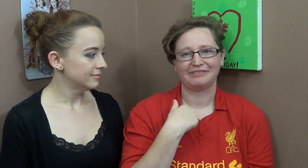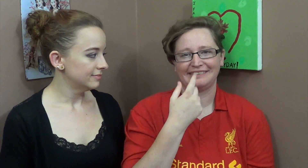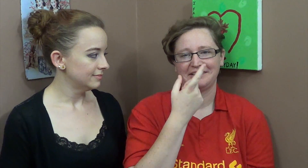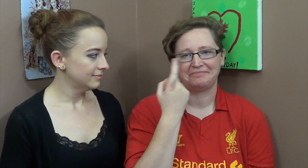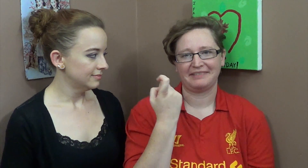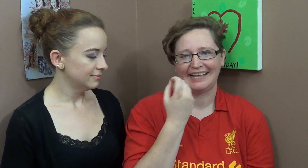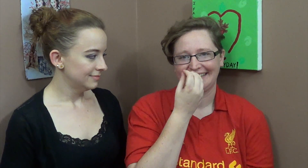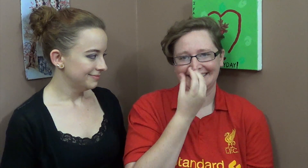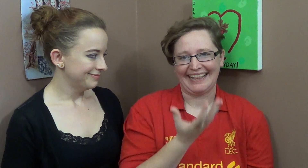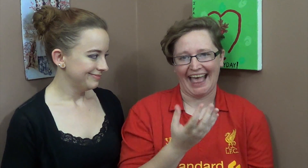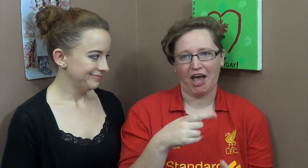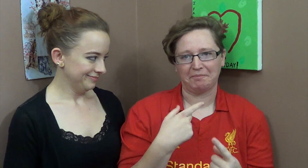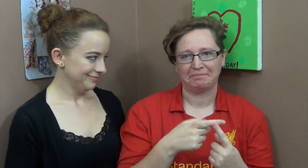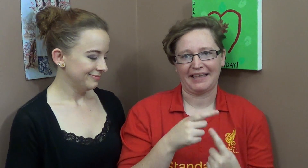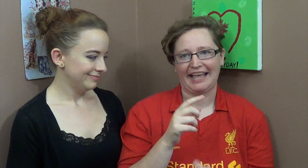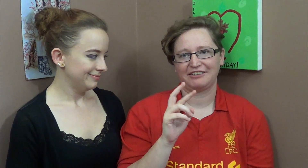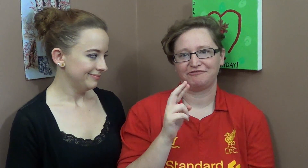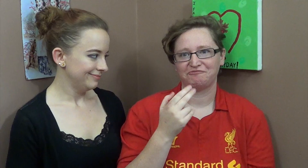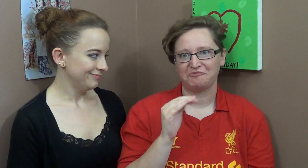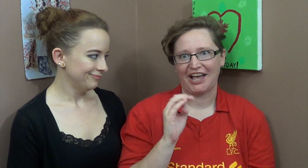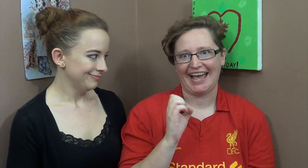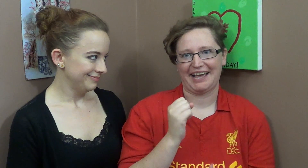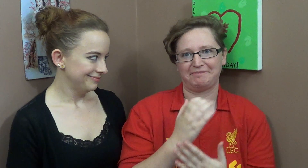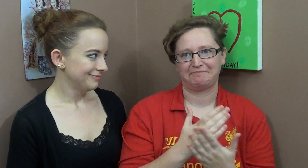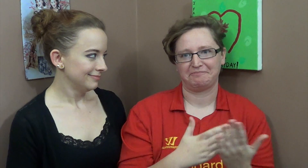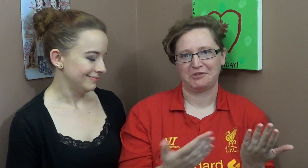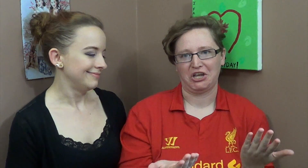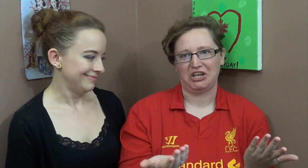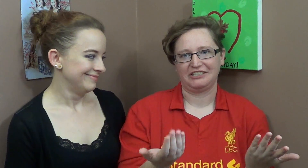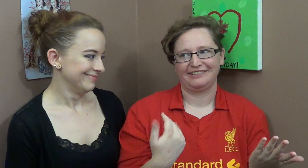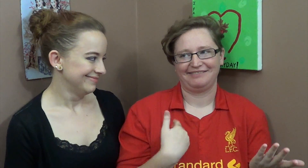to me because I don't care about the rhyming